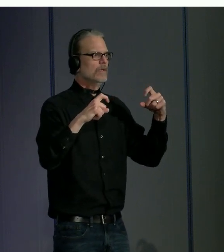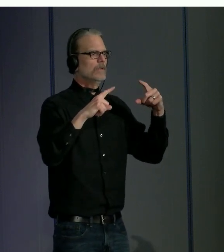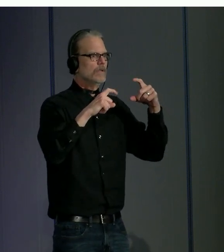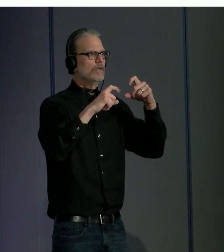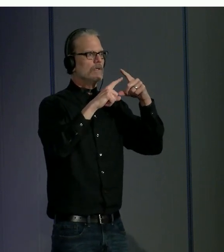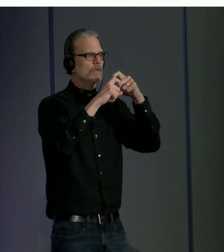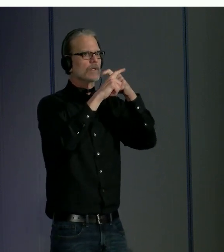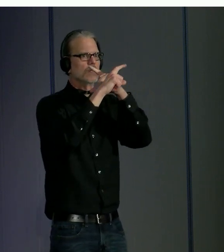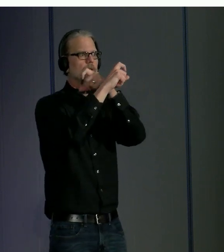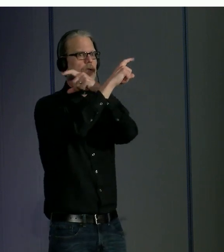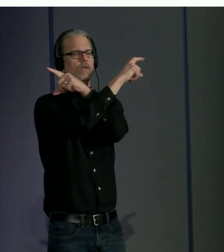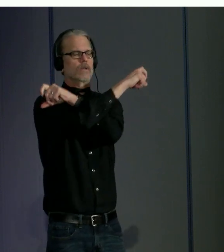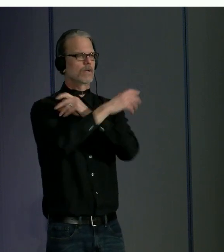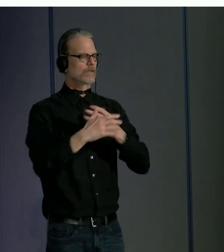And they already have that little bit.